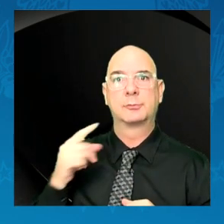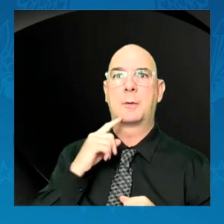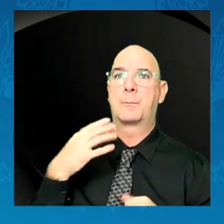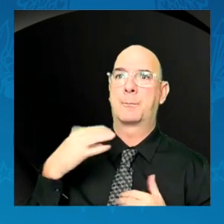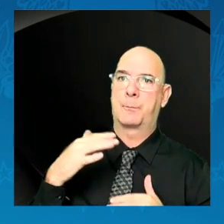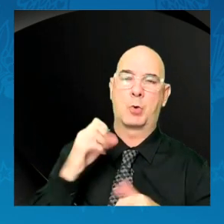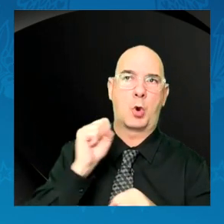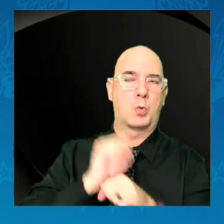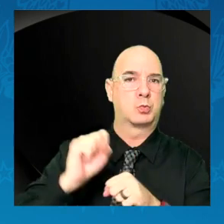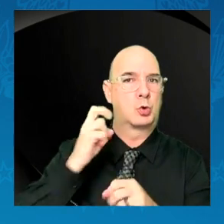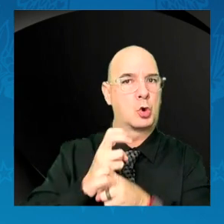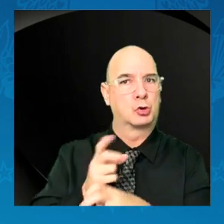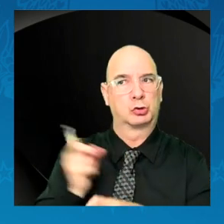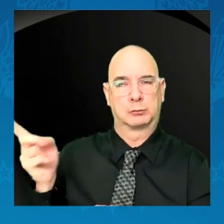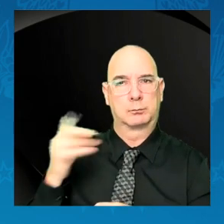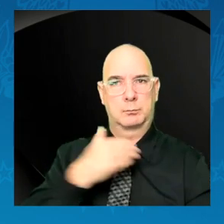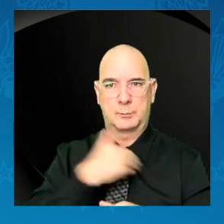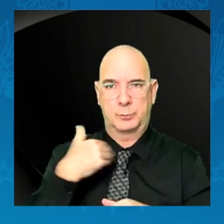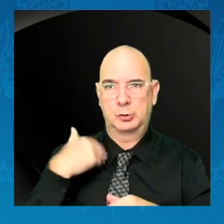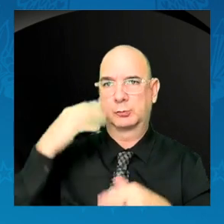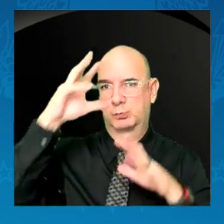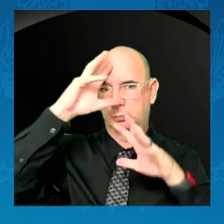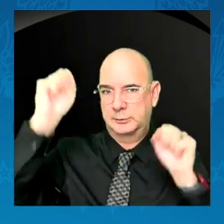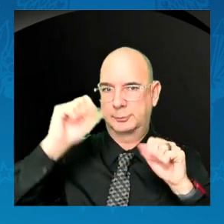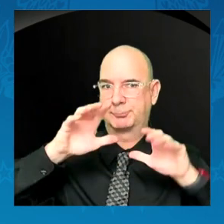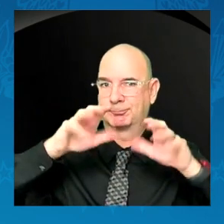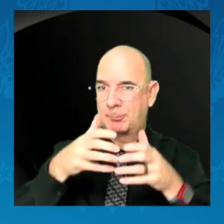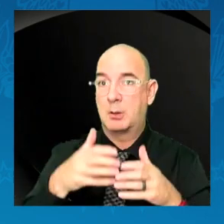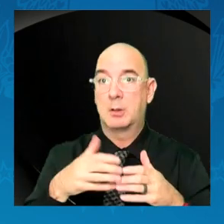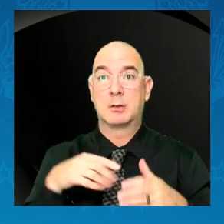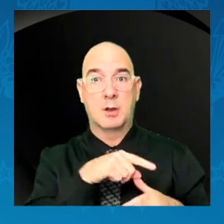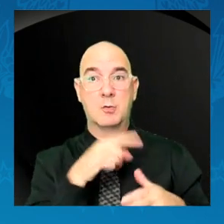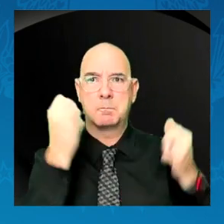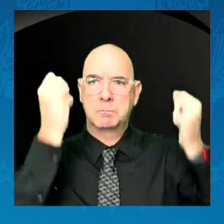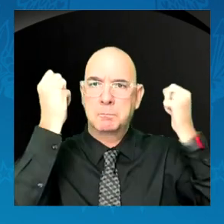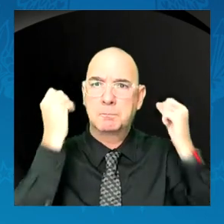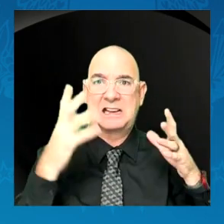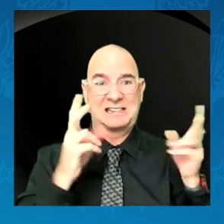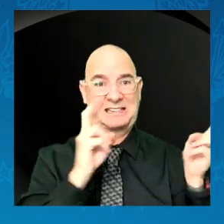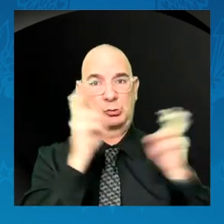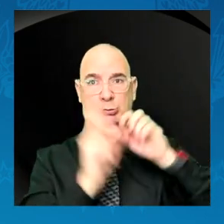But on this issue in particular, you run, among many other priorities, FEMA